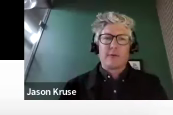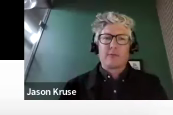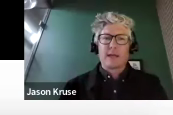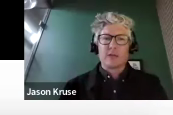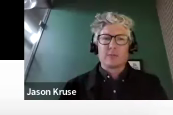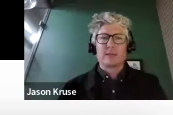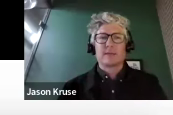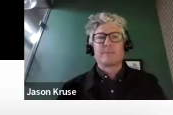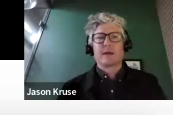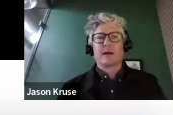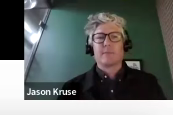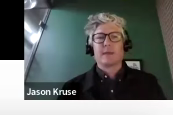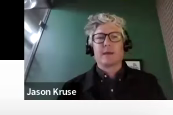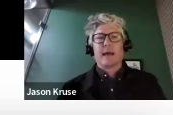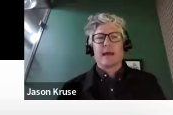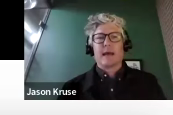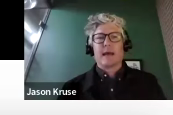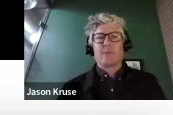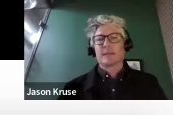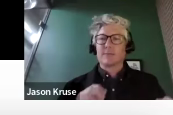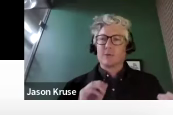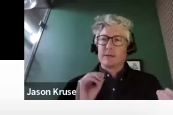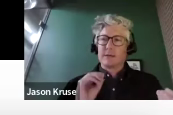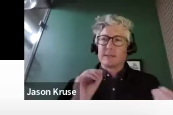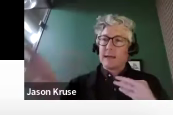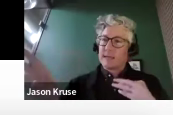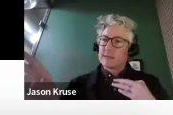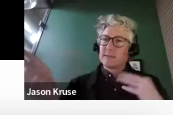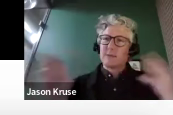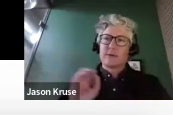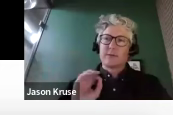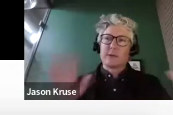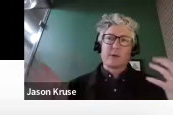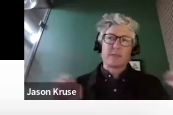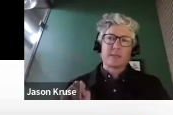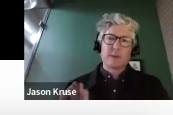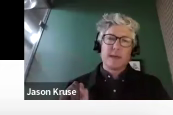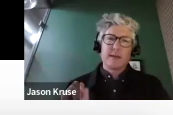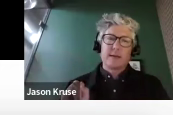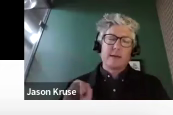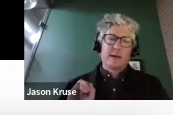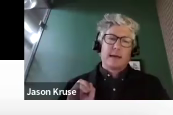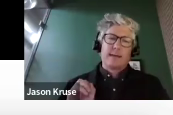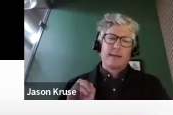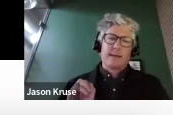of a round arrangement. And what this does, it gives you better sight lines to everybody participating